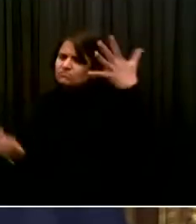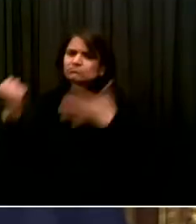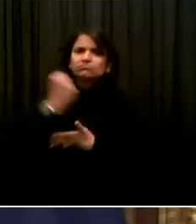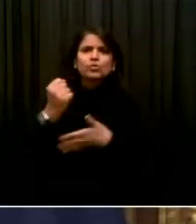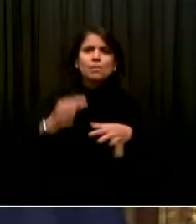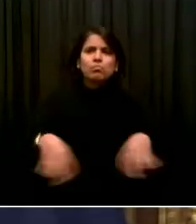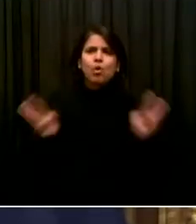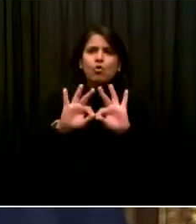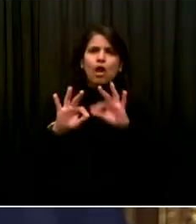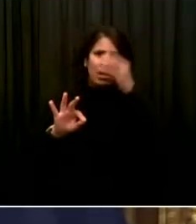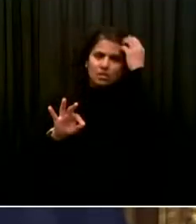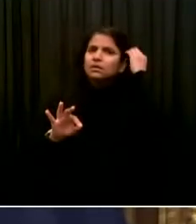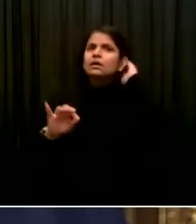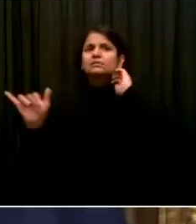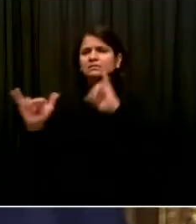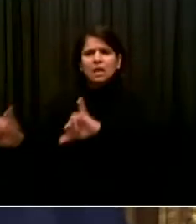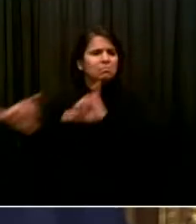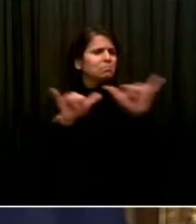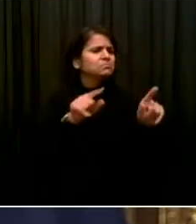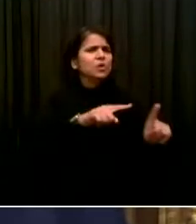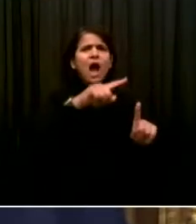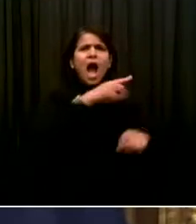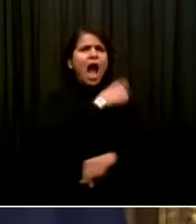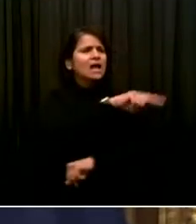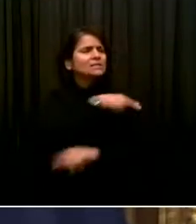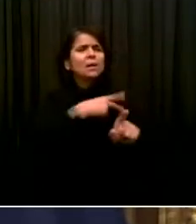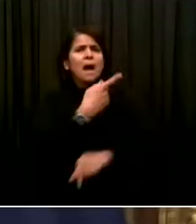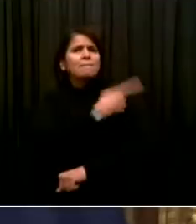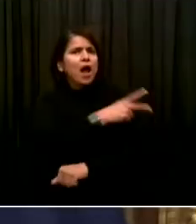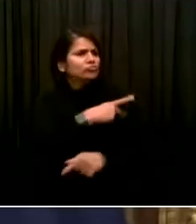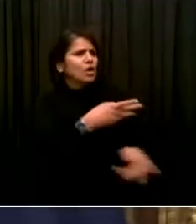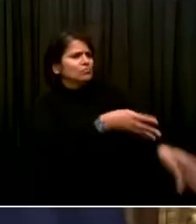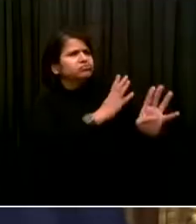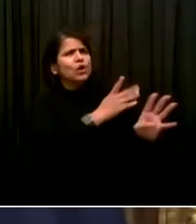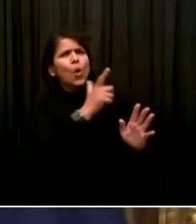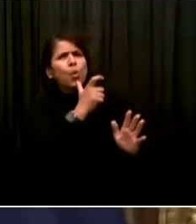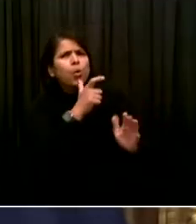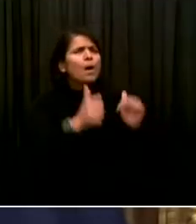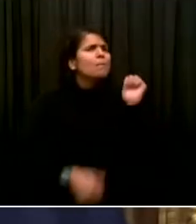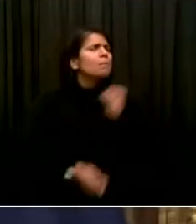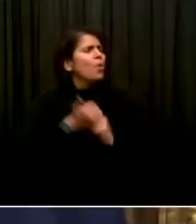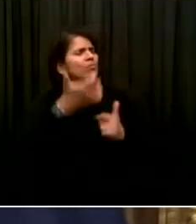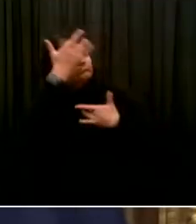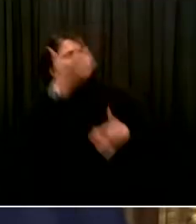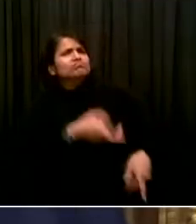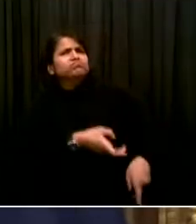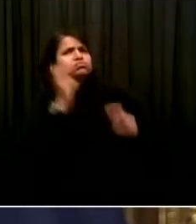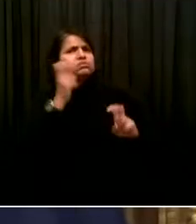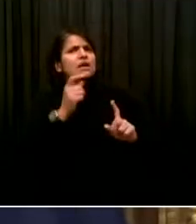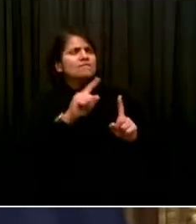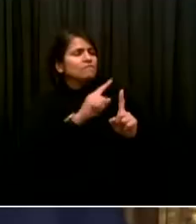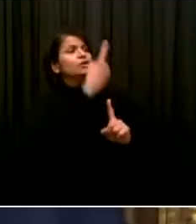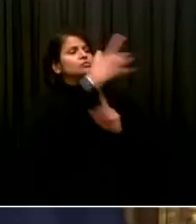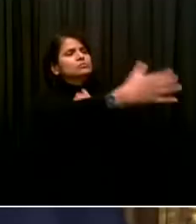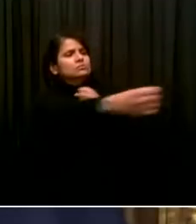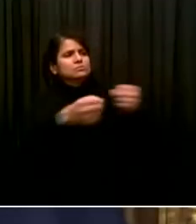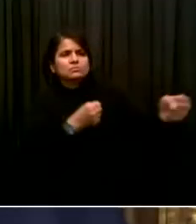IT TO THE FRONT OF THE DOCKET THE SAME WAY HOSPITA LSTRIAGE PATIENT WITH LIFE THREATENING